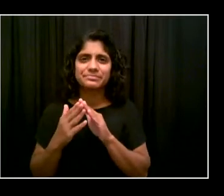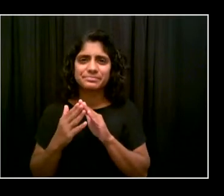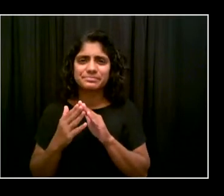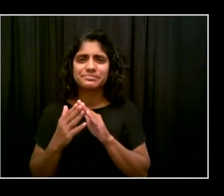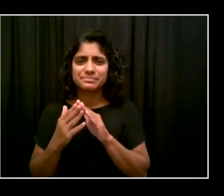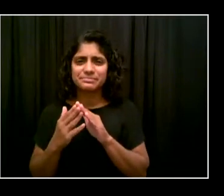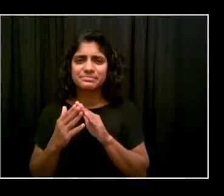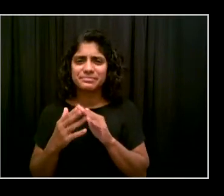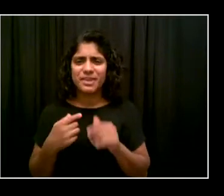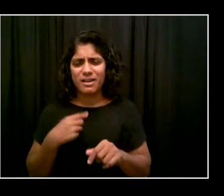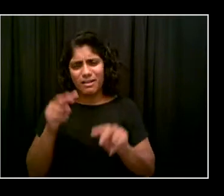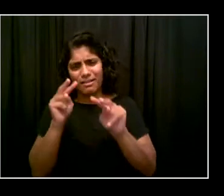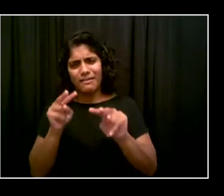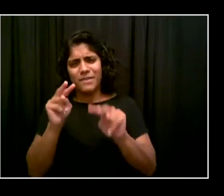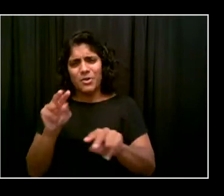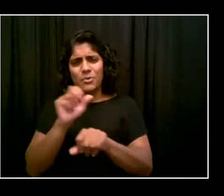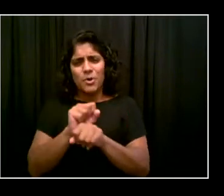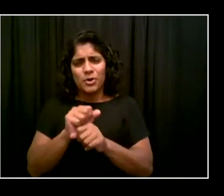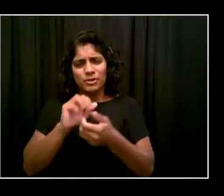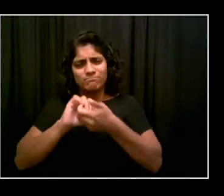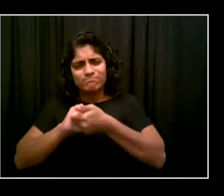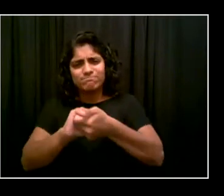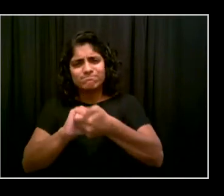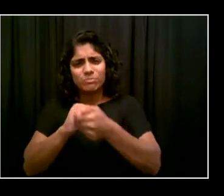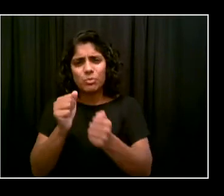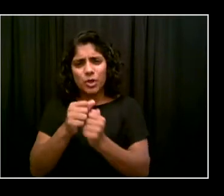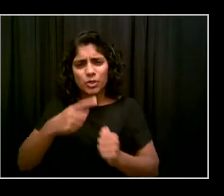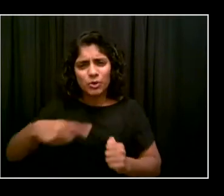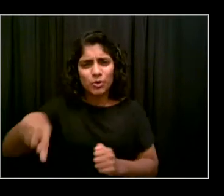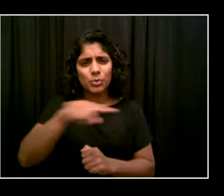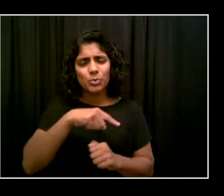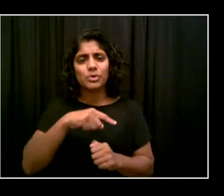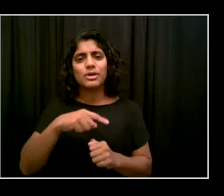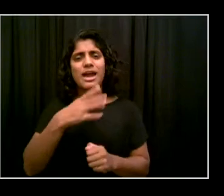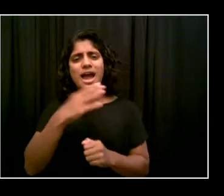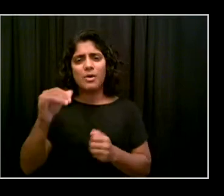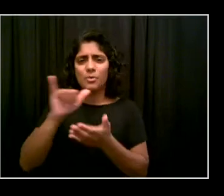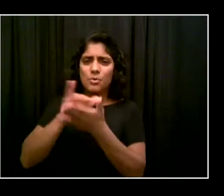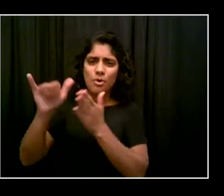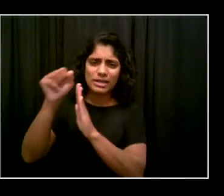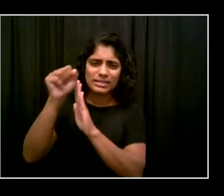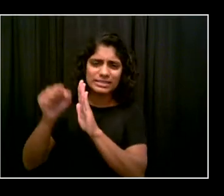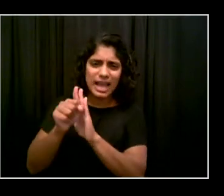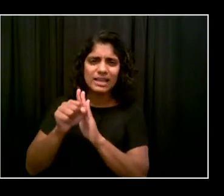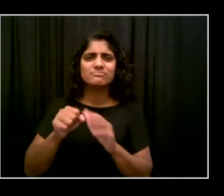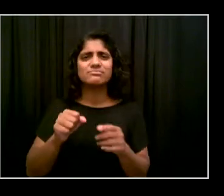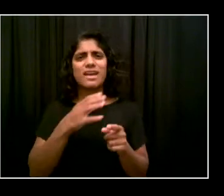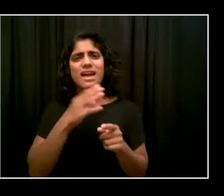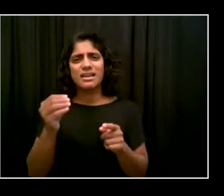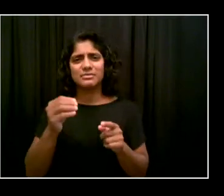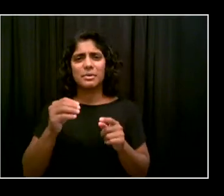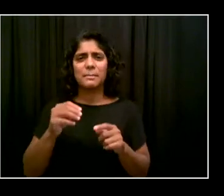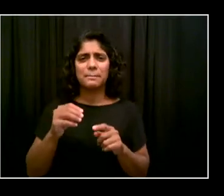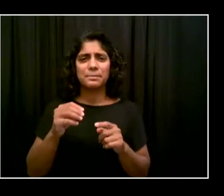BE A FEW YEARS FROM NOW WHEN PEOEPL WILL BE ABLE TO COMPARE THE NEW YORK CITY WE VHAE BEEN ABLE TO PUT